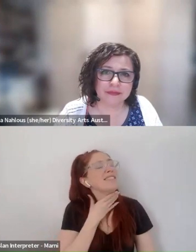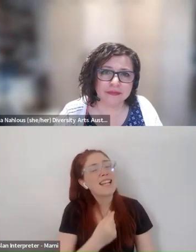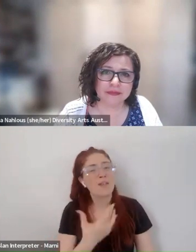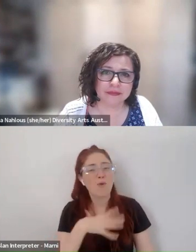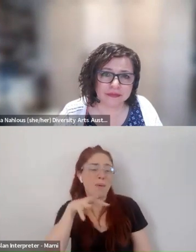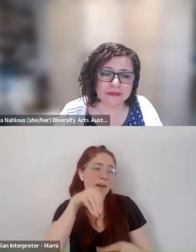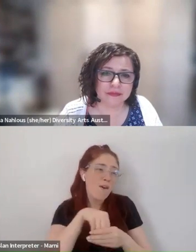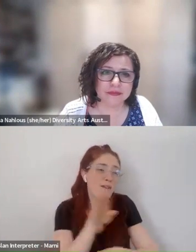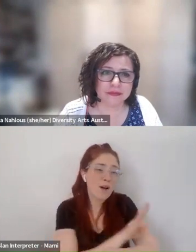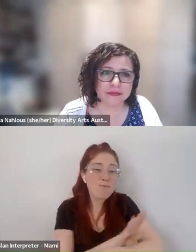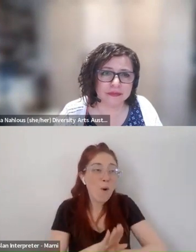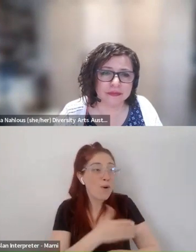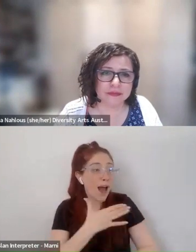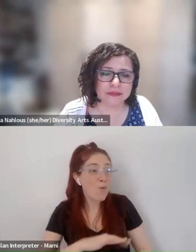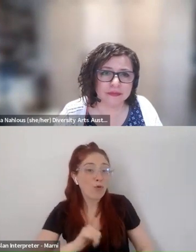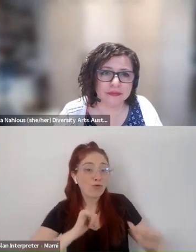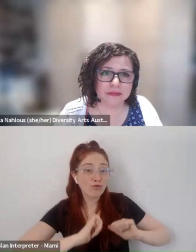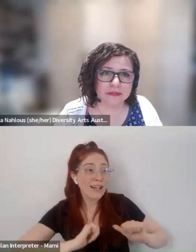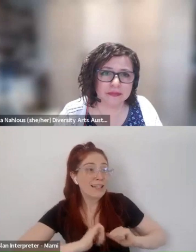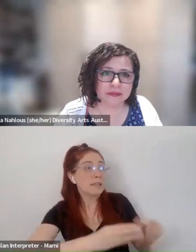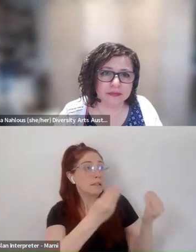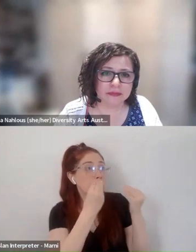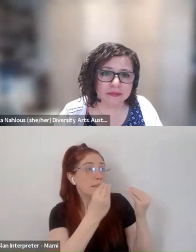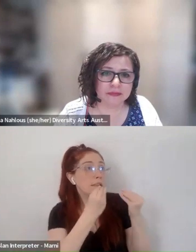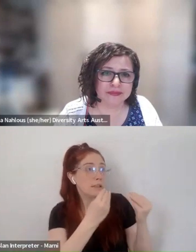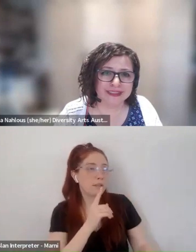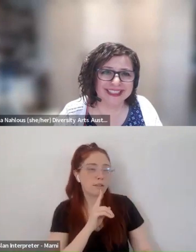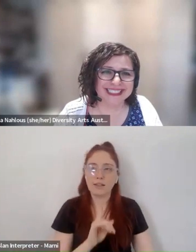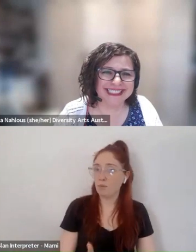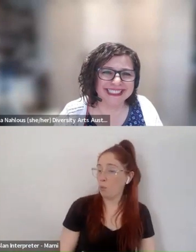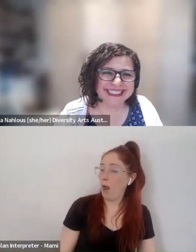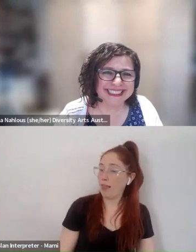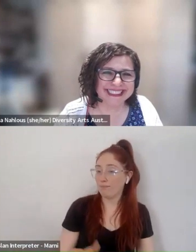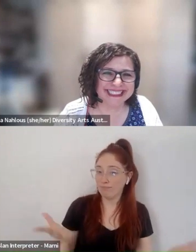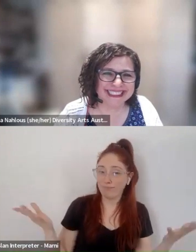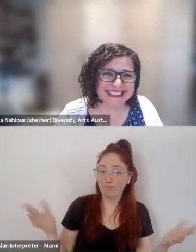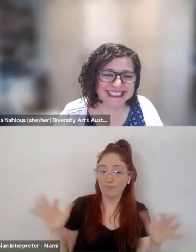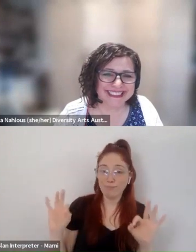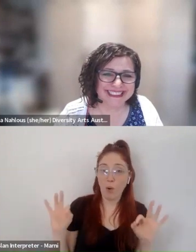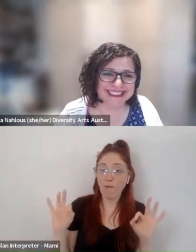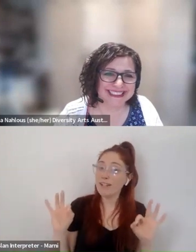that training. And I want and I went well, I've got something